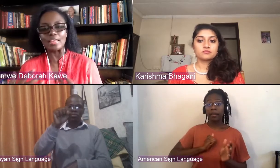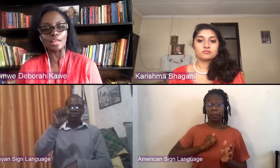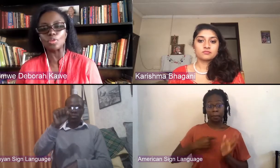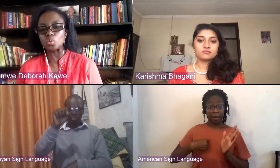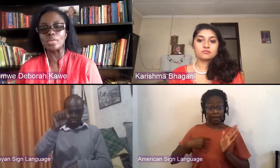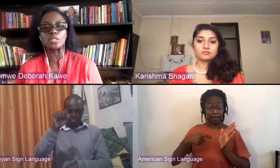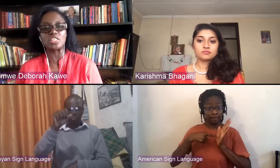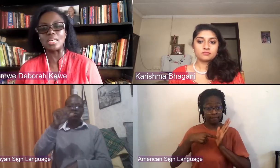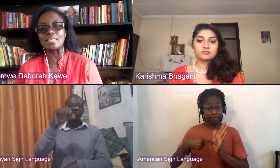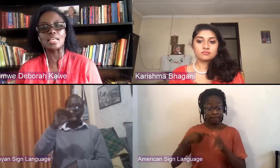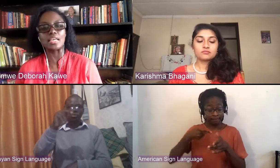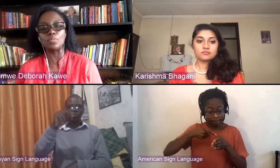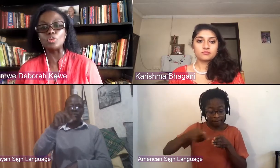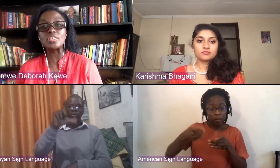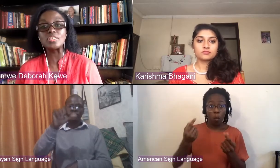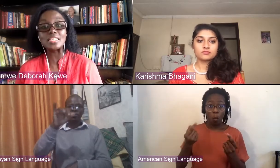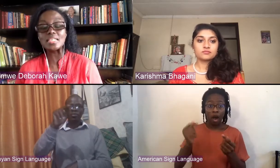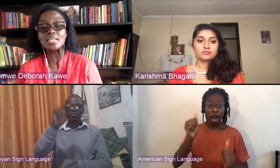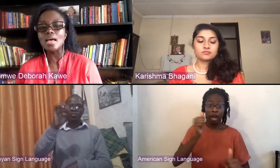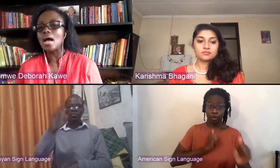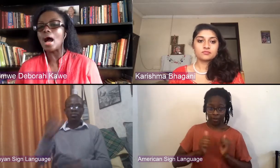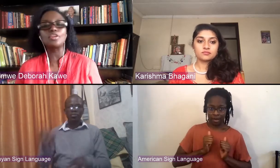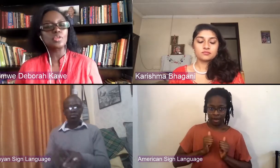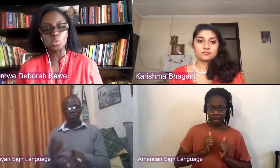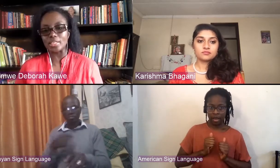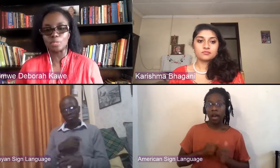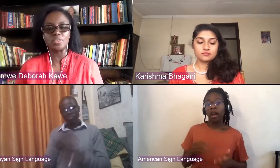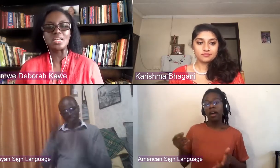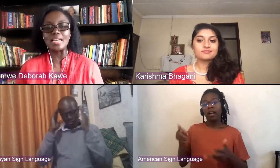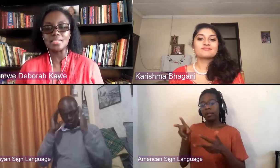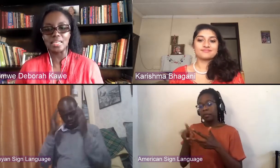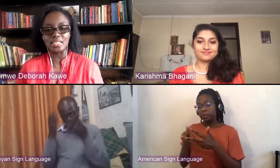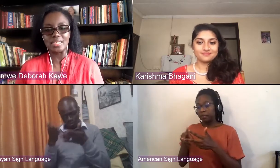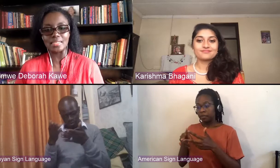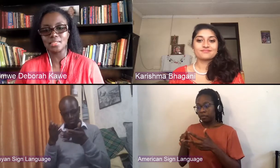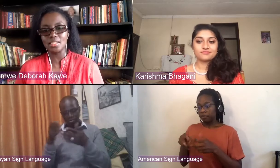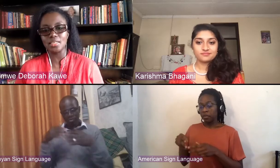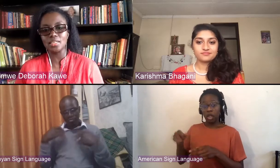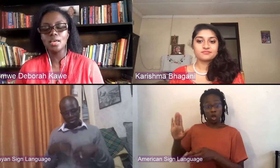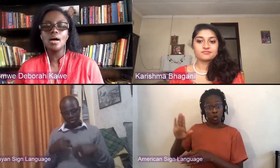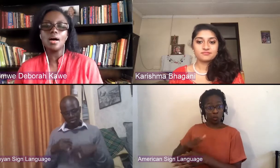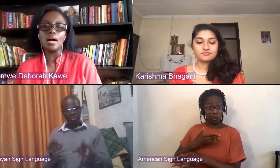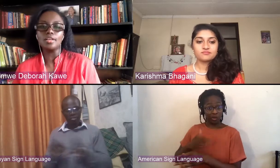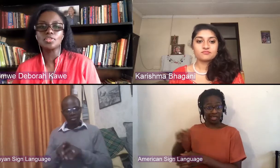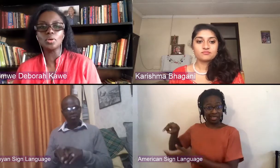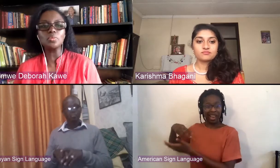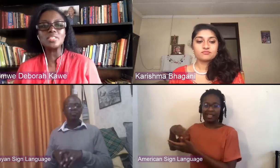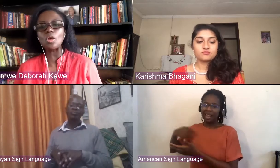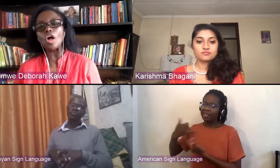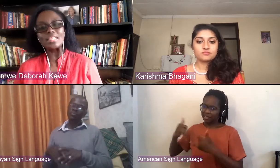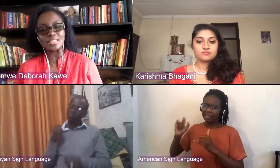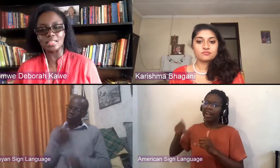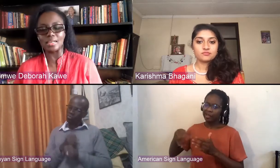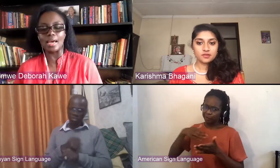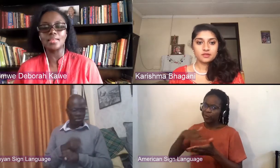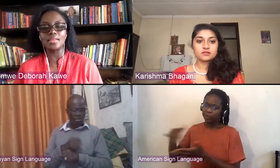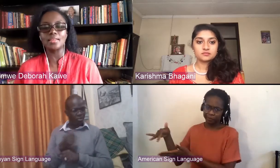that those who were specializing in music did and those who were specializing in dance did. So it was holistic like that.